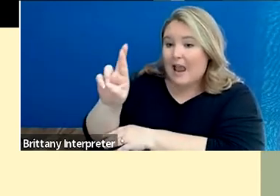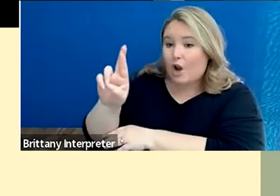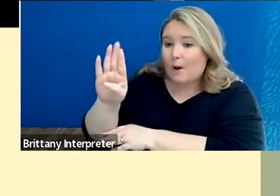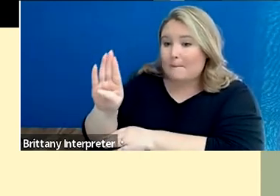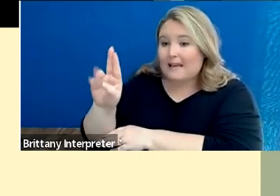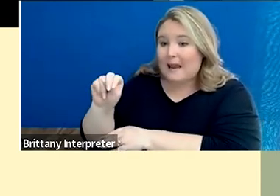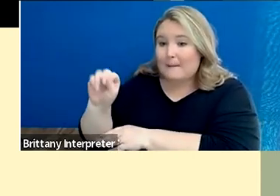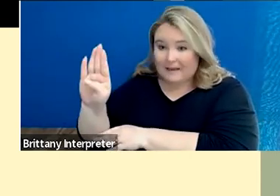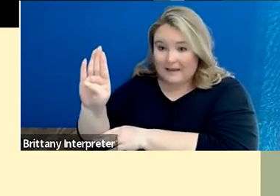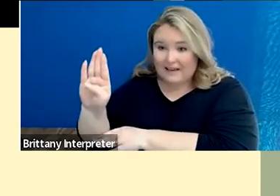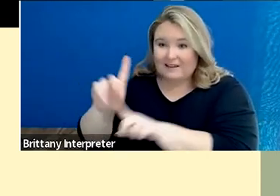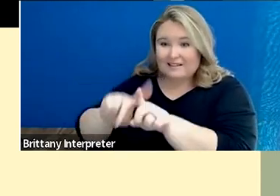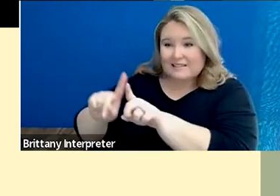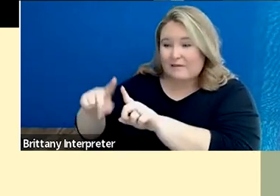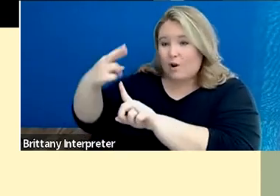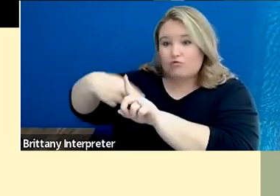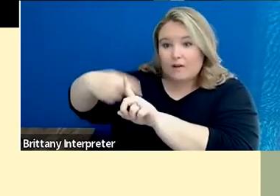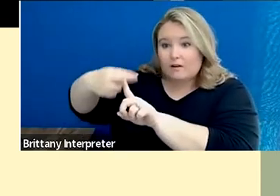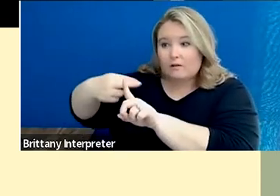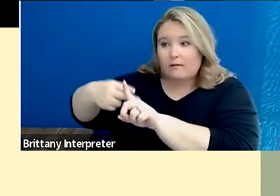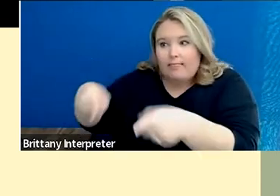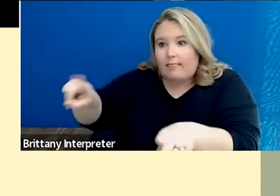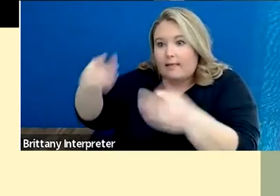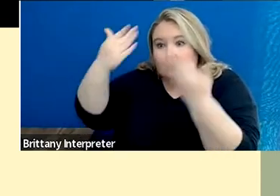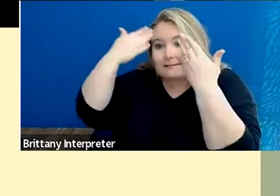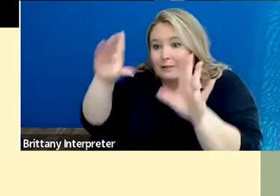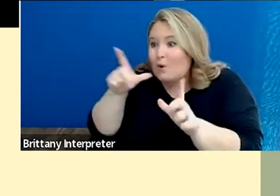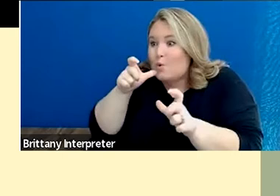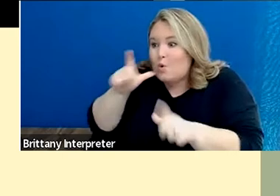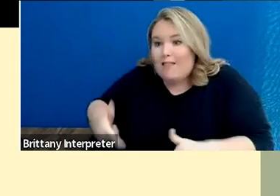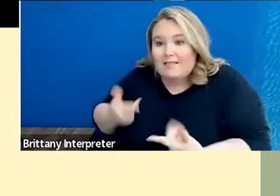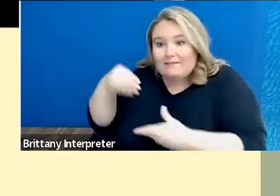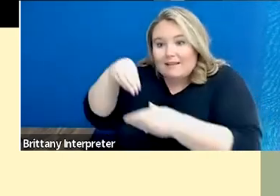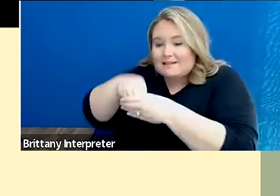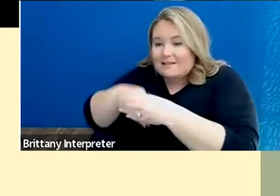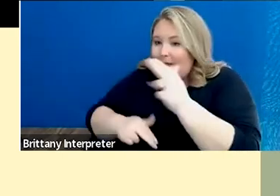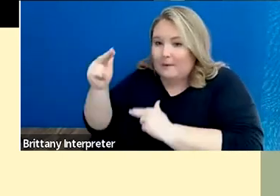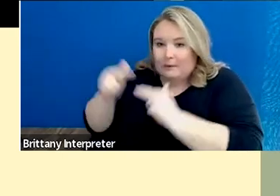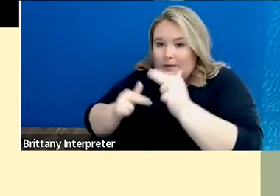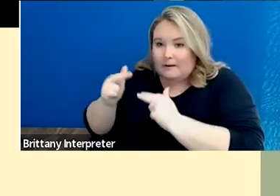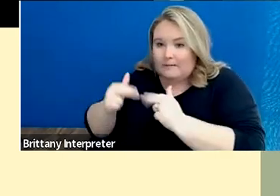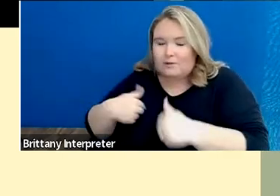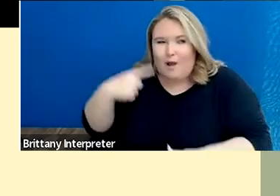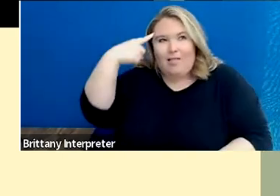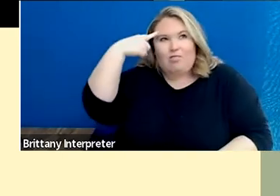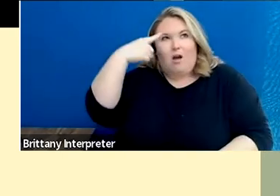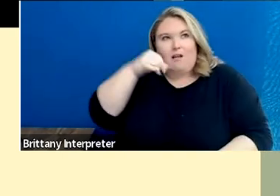that were occupied in that building. So ladies and gentlemen, I'm gonna just quick... I thought of this yesterday. I'm gonna ask you a scenario.